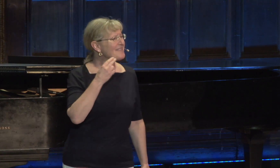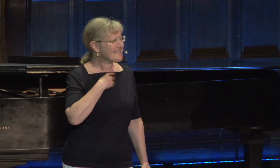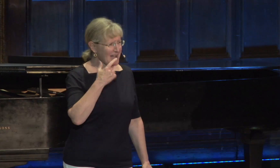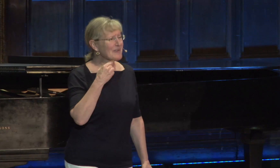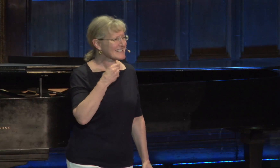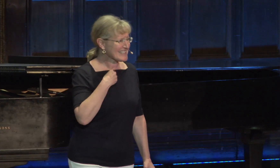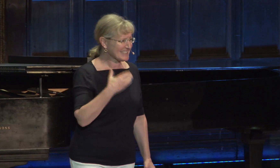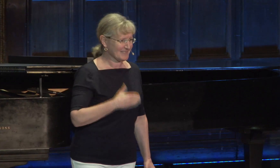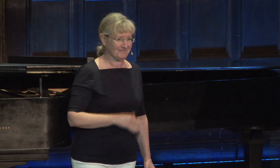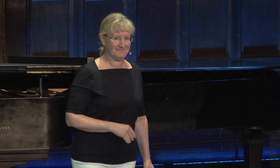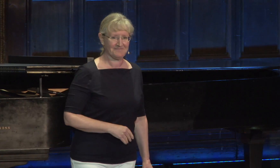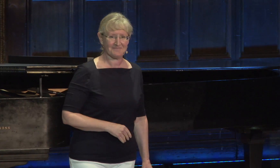But that wasn't it.